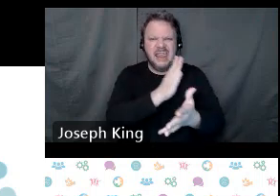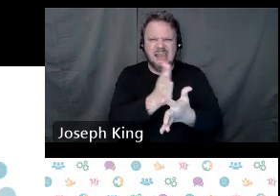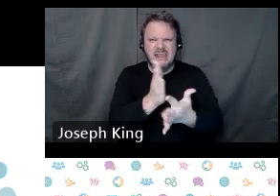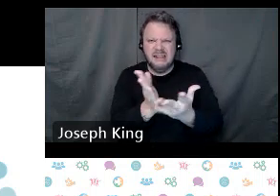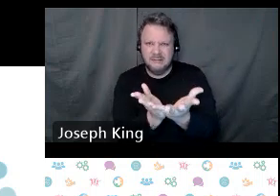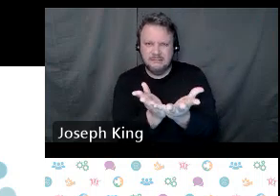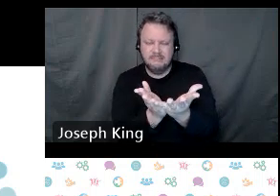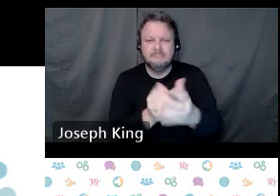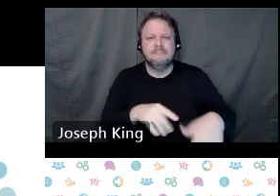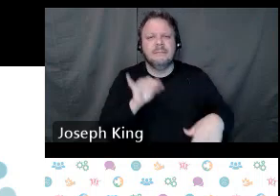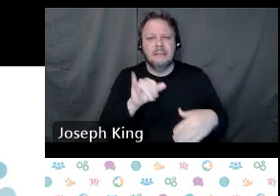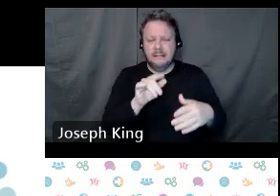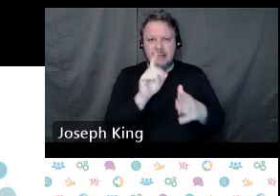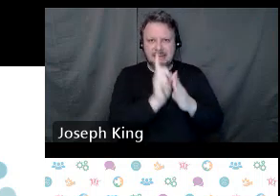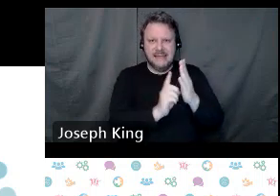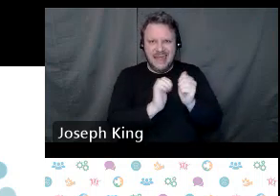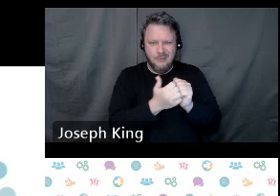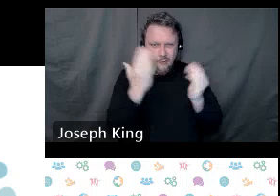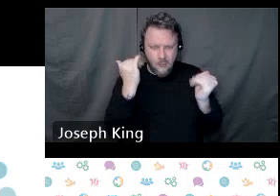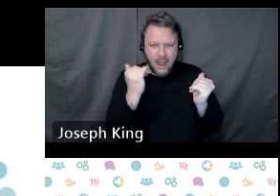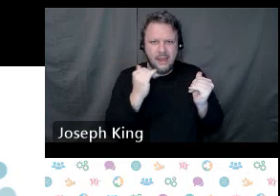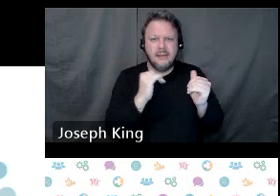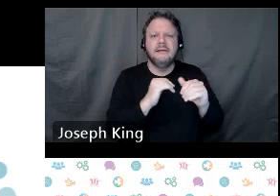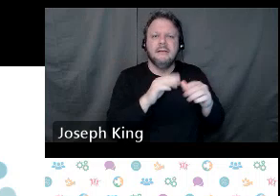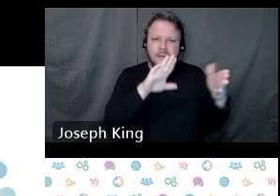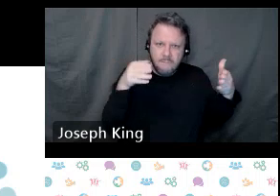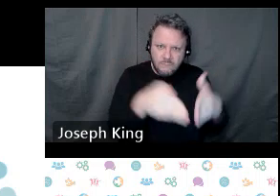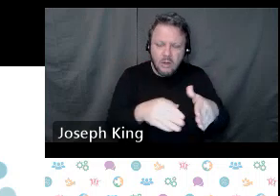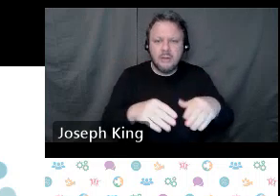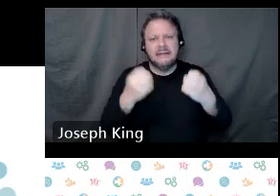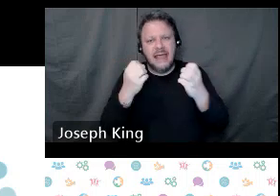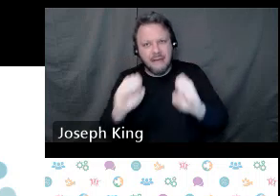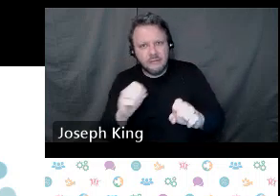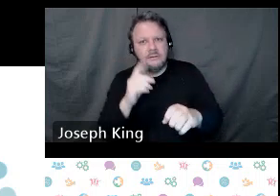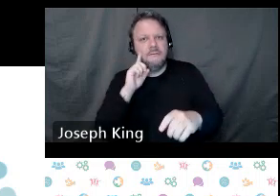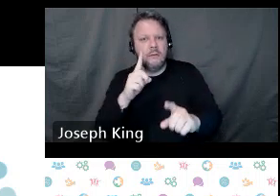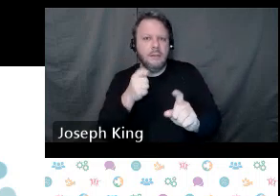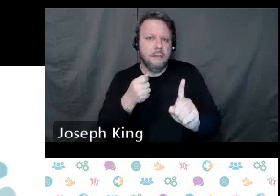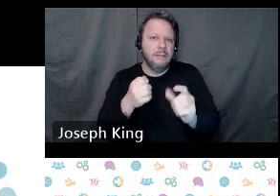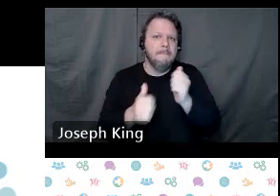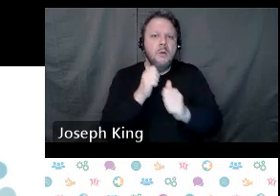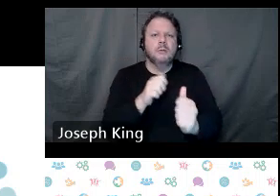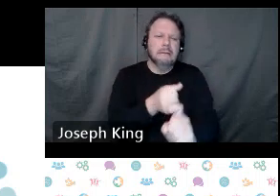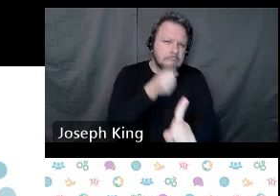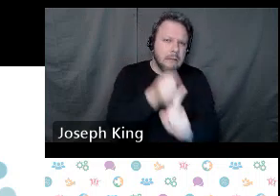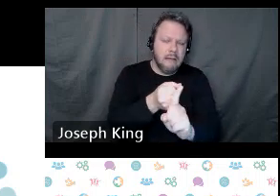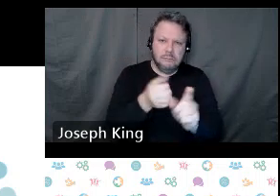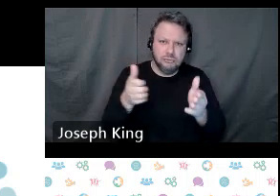Designed to focus resources and efforts on the most impactful strategies,